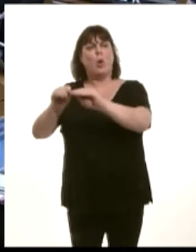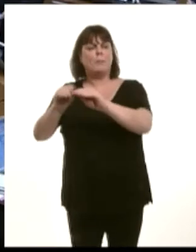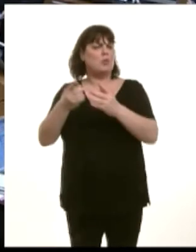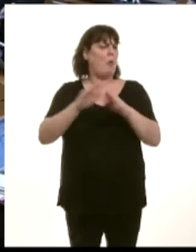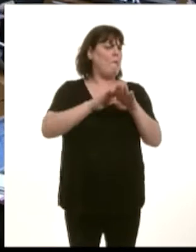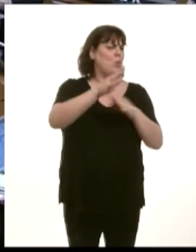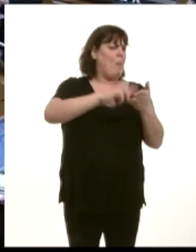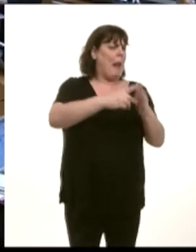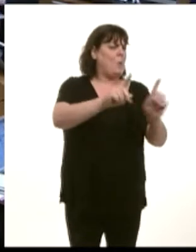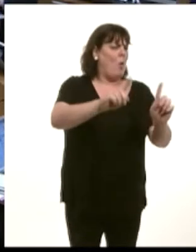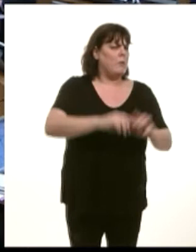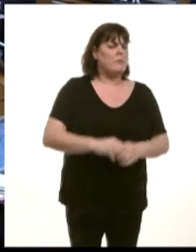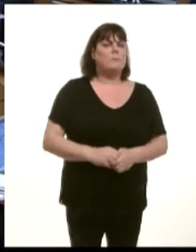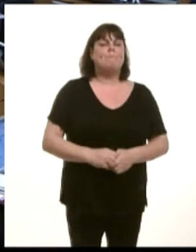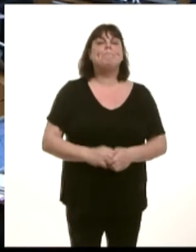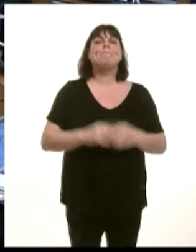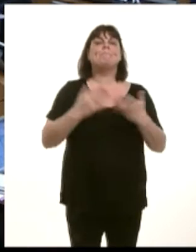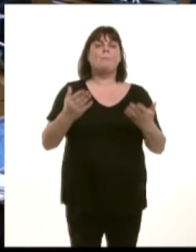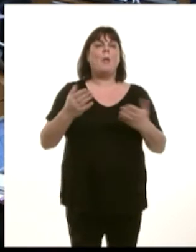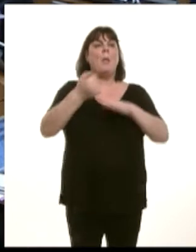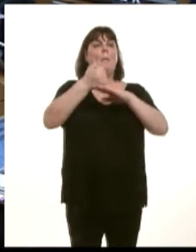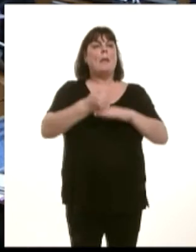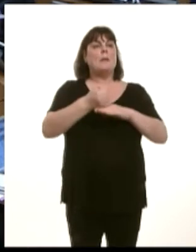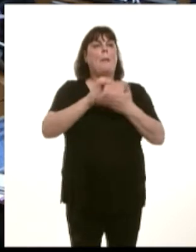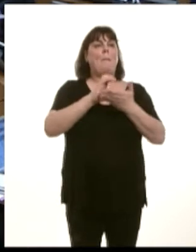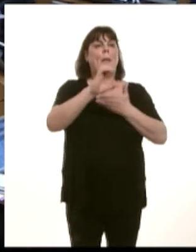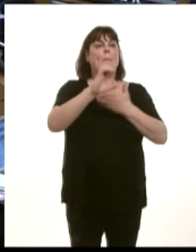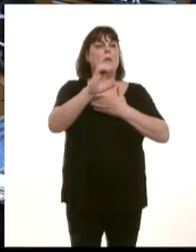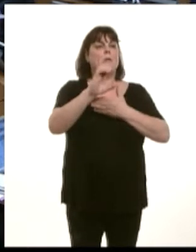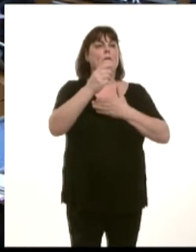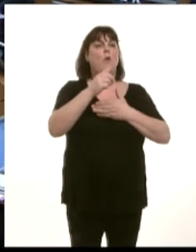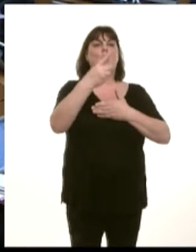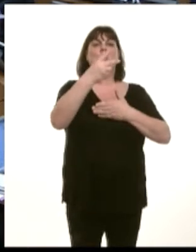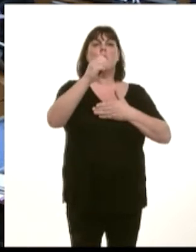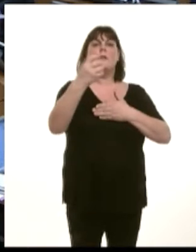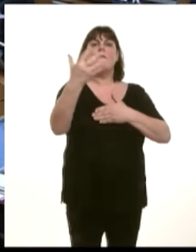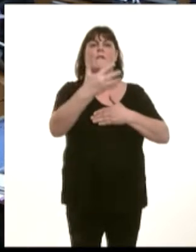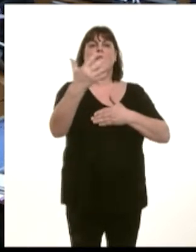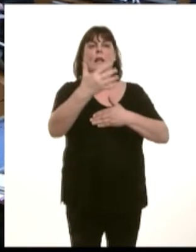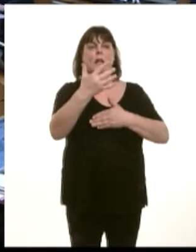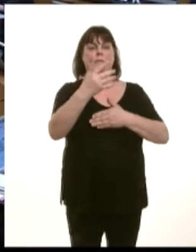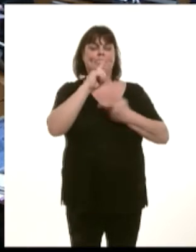basic payment scheme in 2015 are dependent on the payment options chosen.